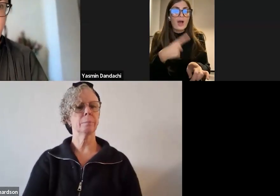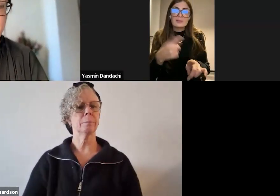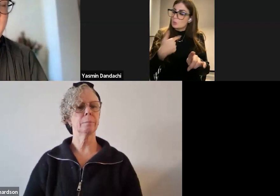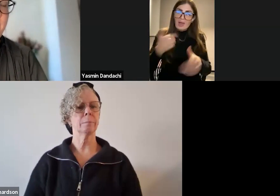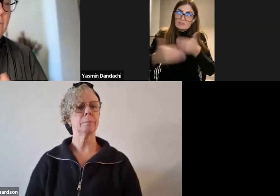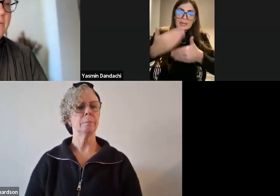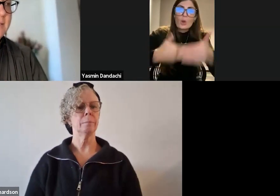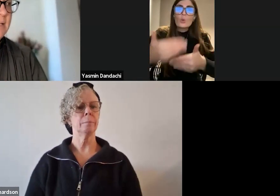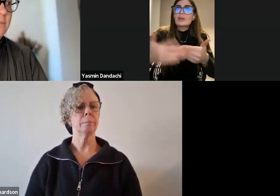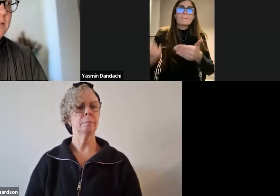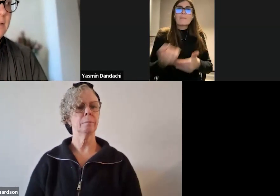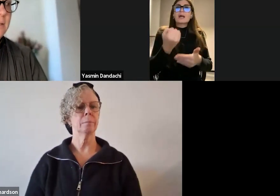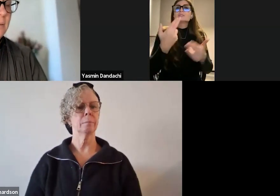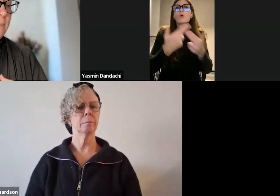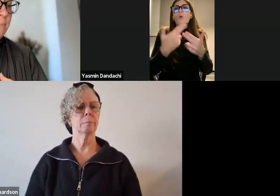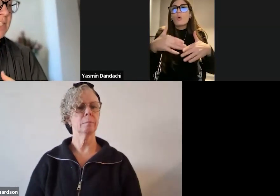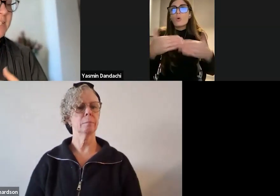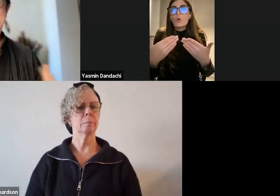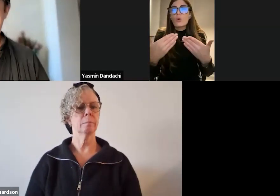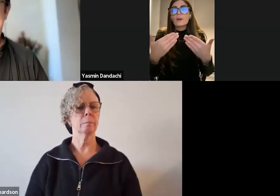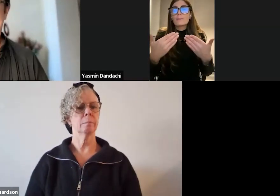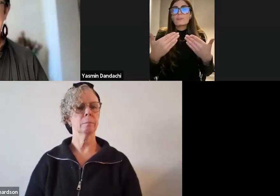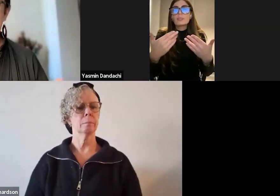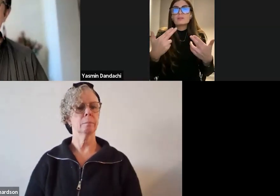or for the sake of just simply thinking that's the price of